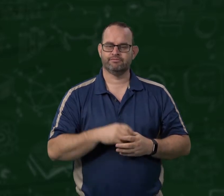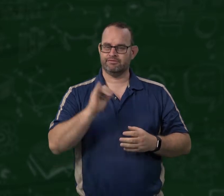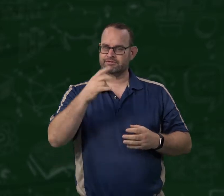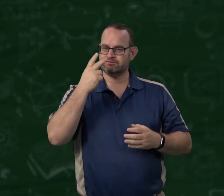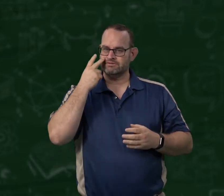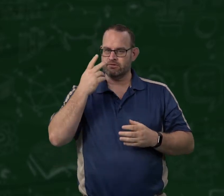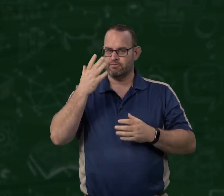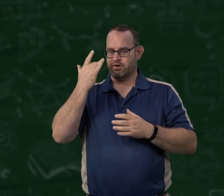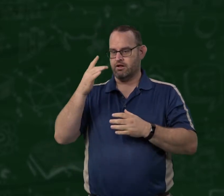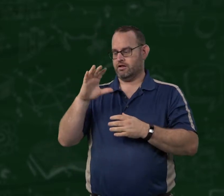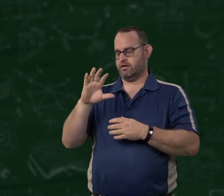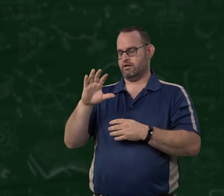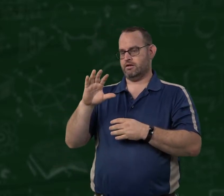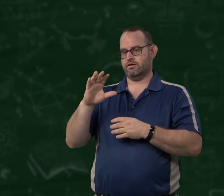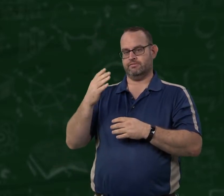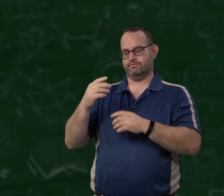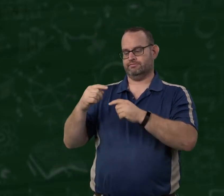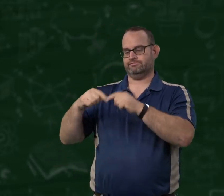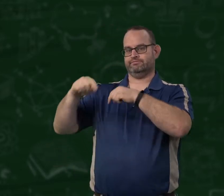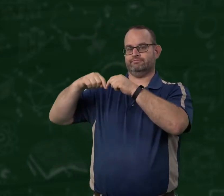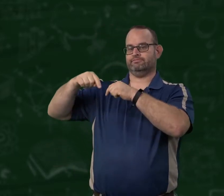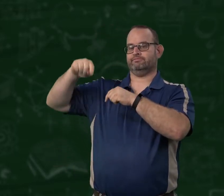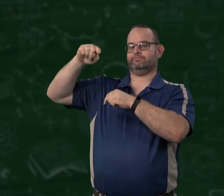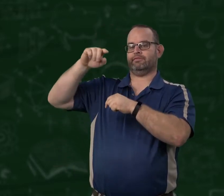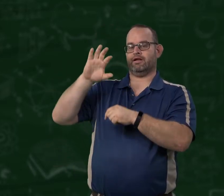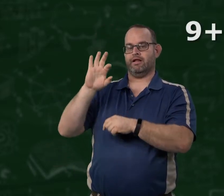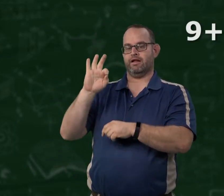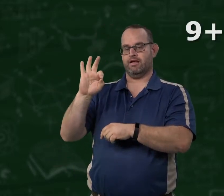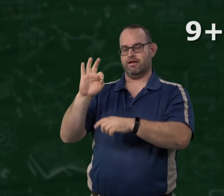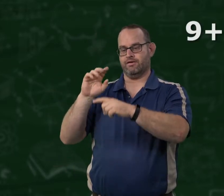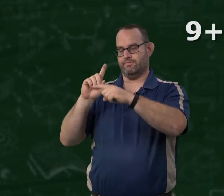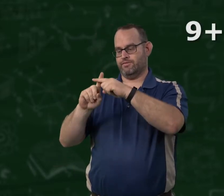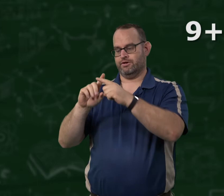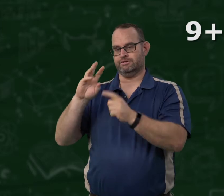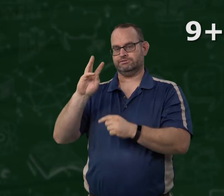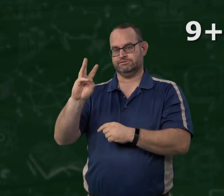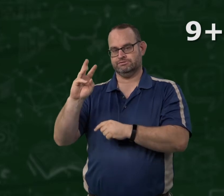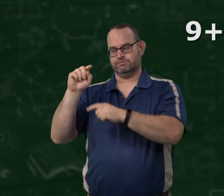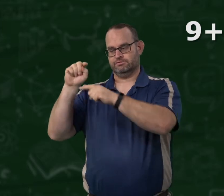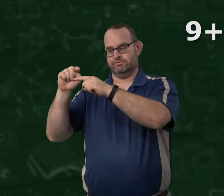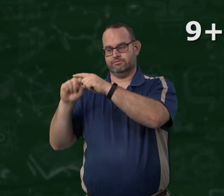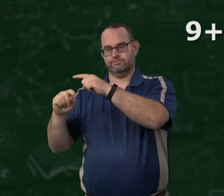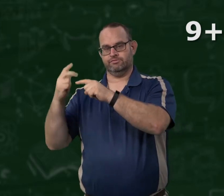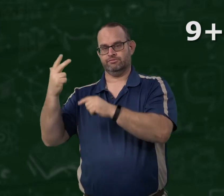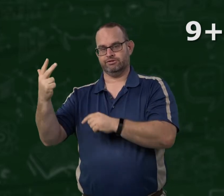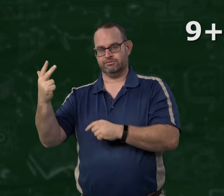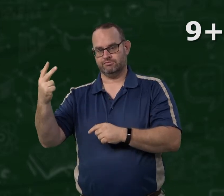If we go back to our original equation 9+6÷3,